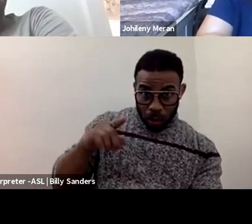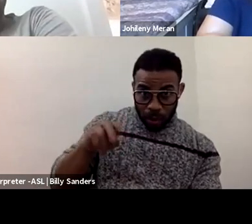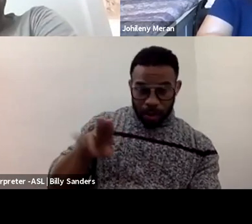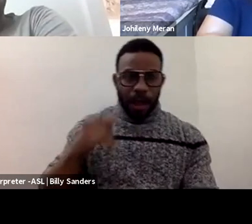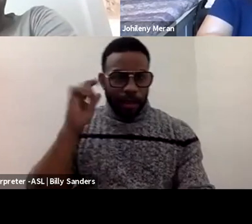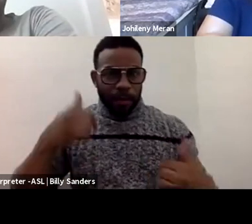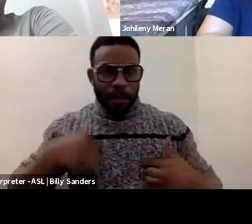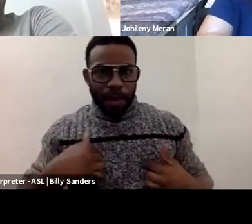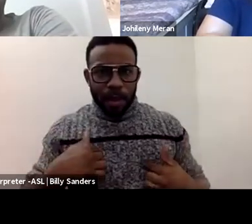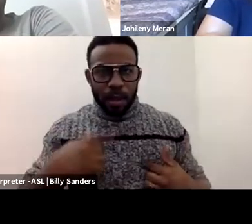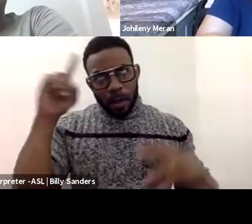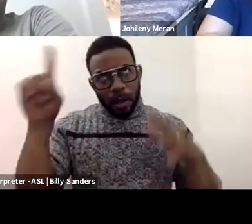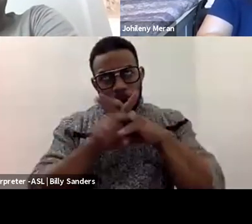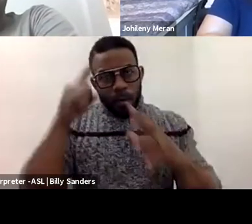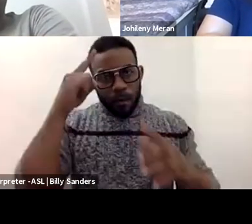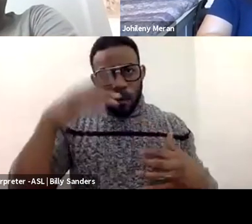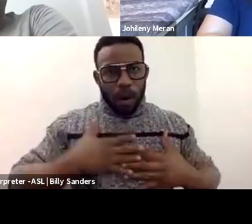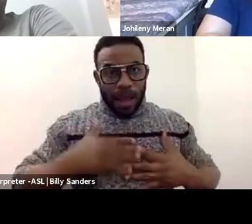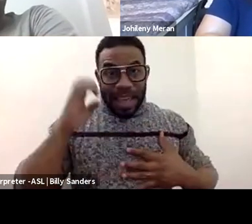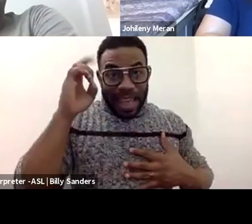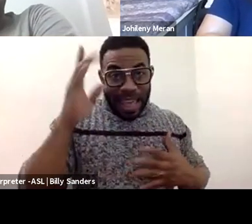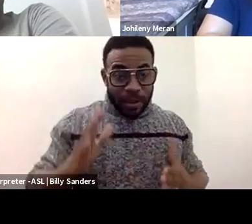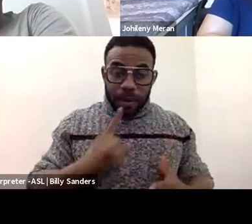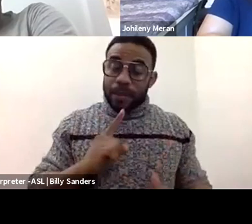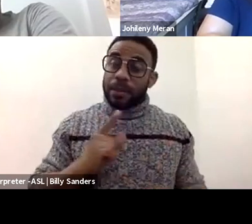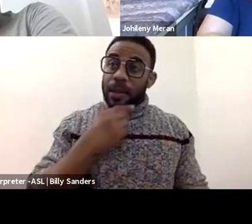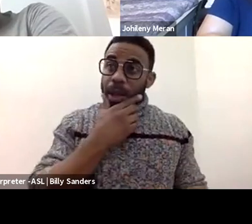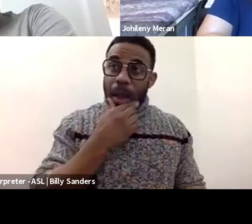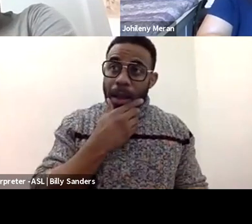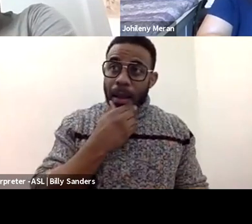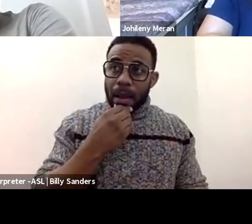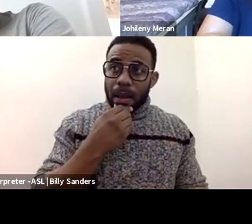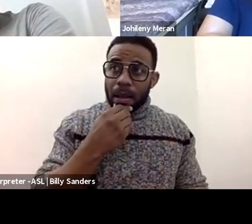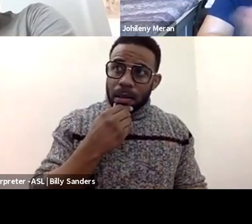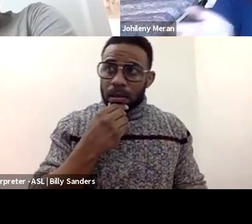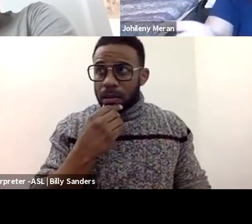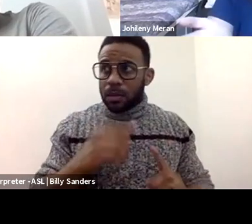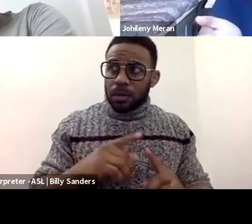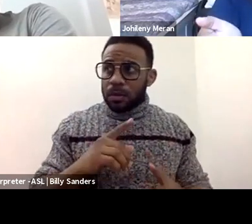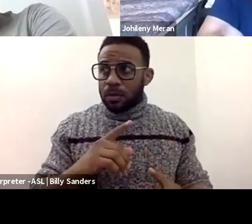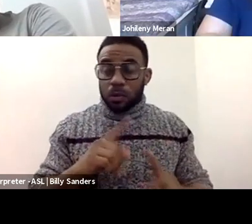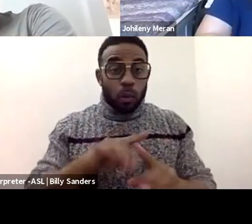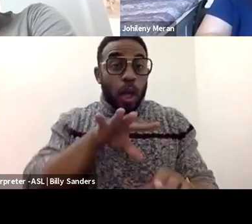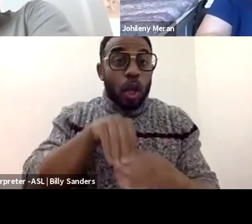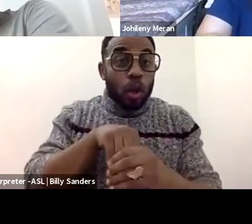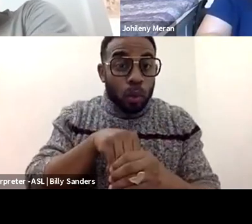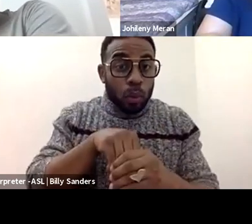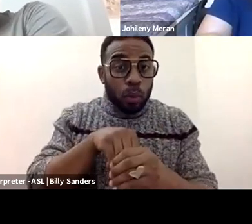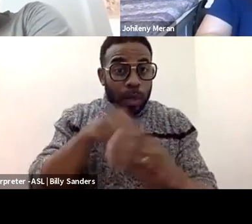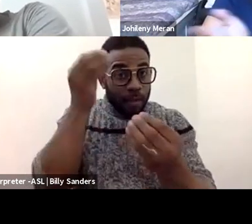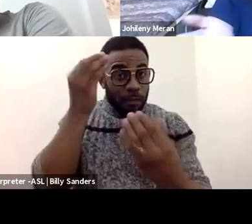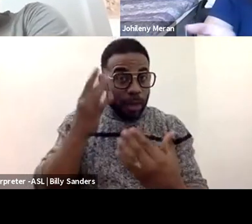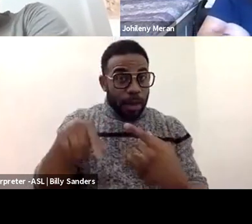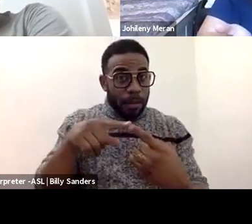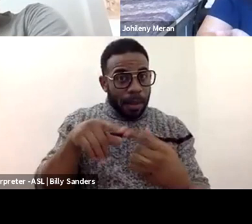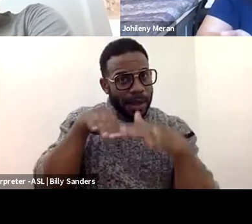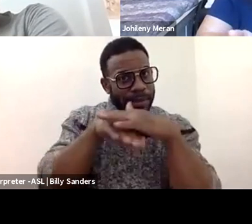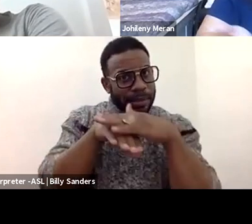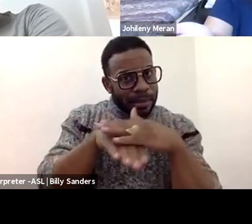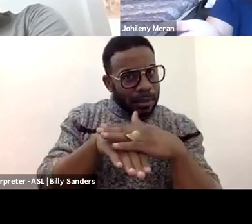comes to mind for educators is to include information about accessibility and everything